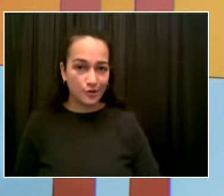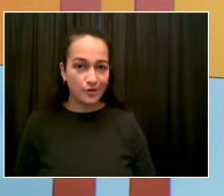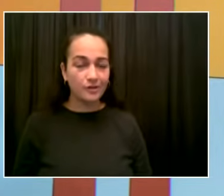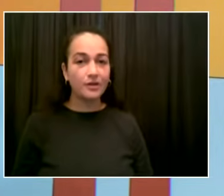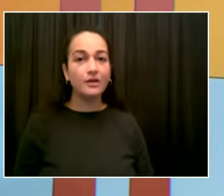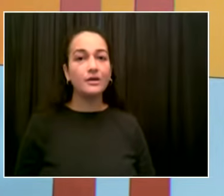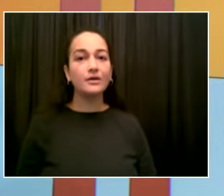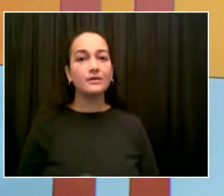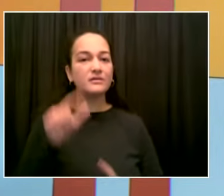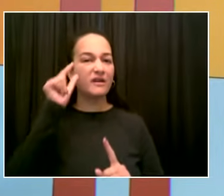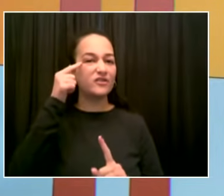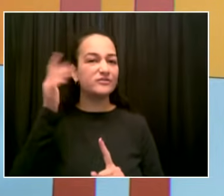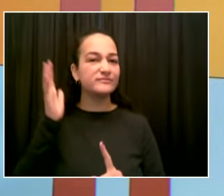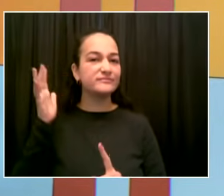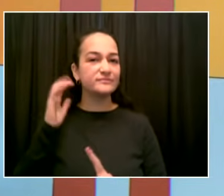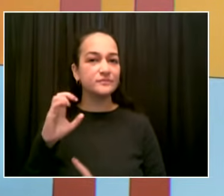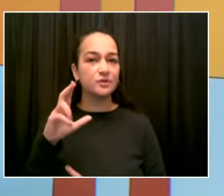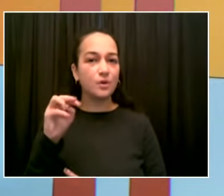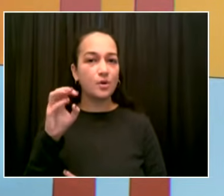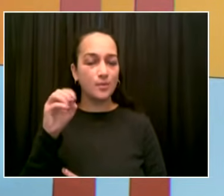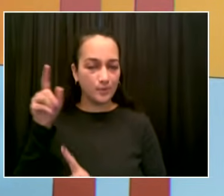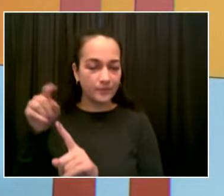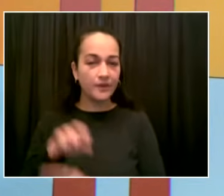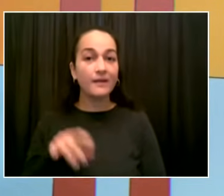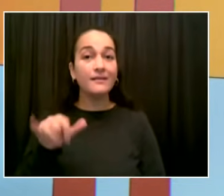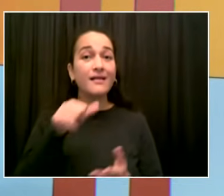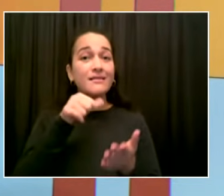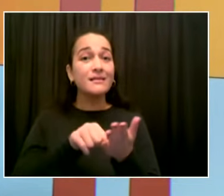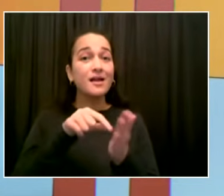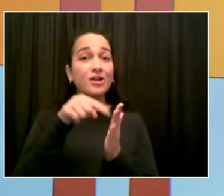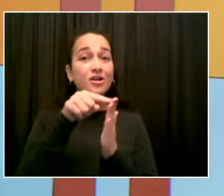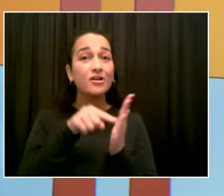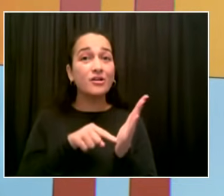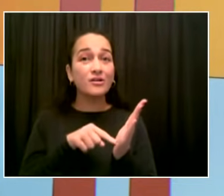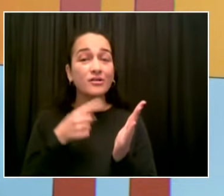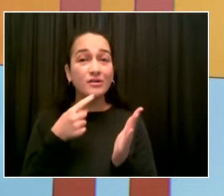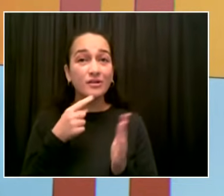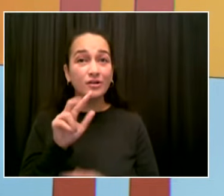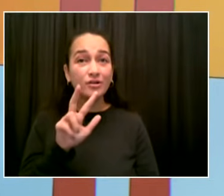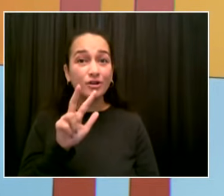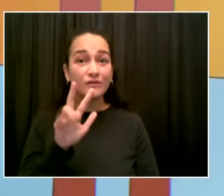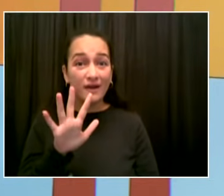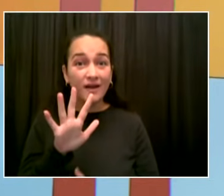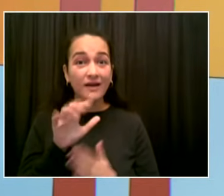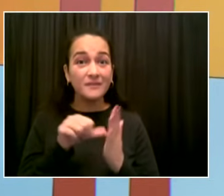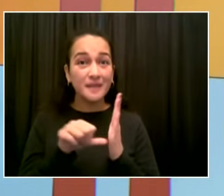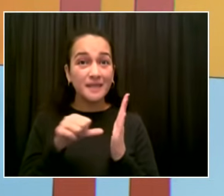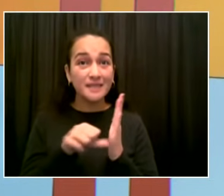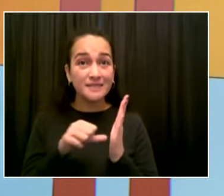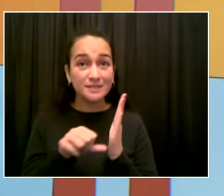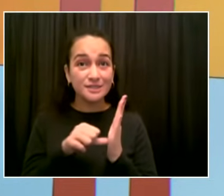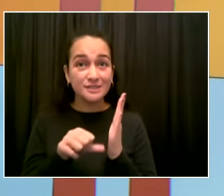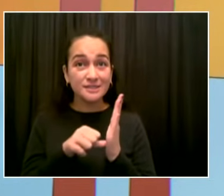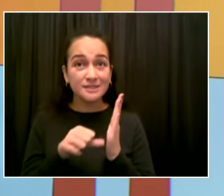CUOMO'S LAWYER TO THE STATE ASSEMBLY JUDICIARY COMMITTEE.